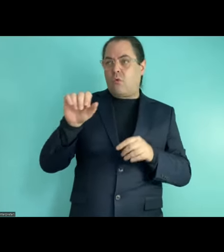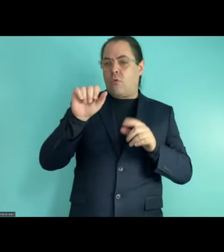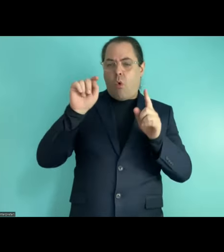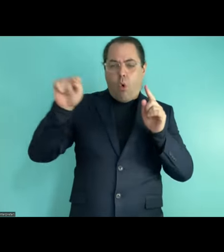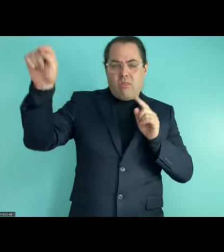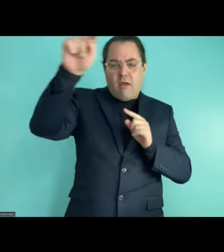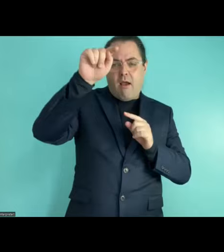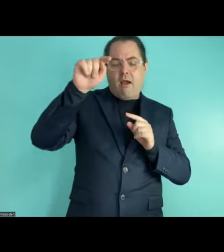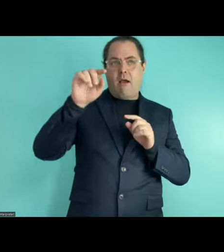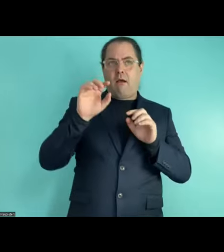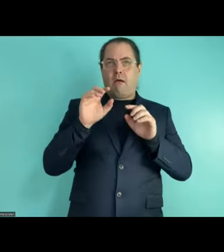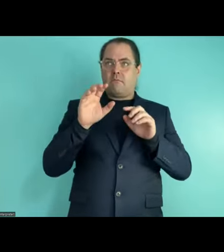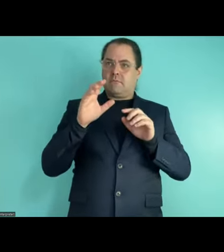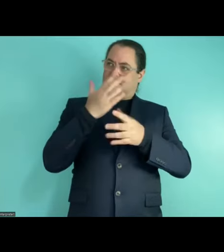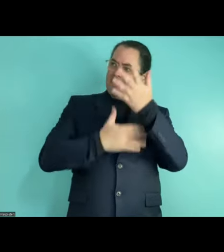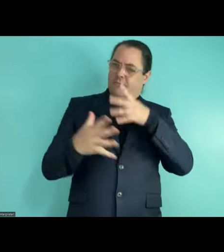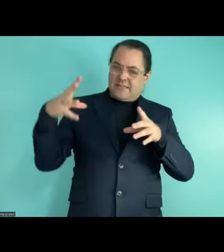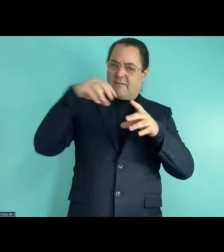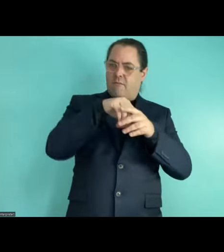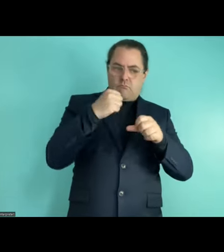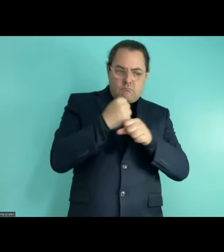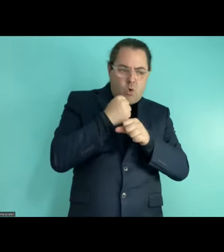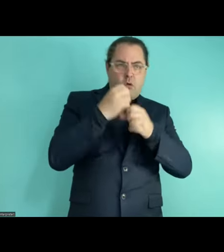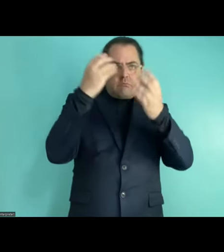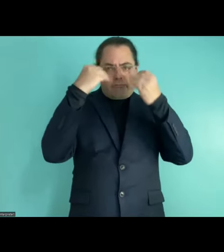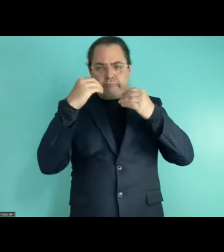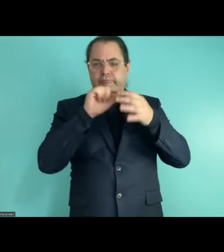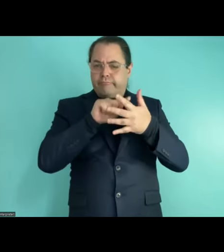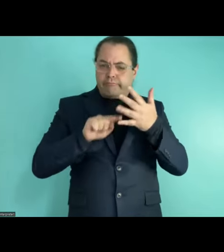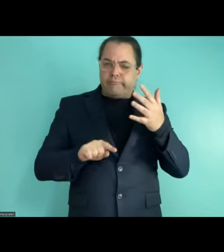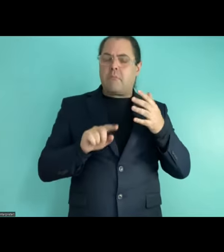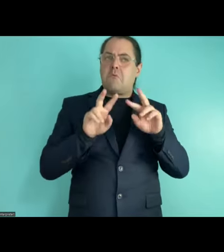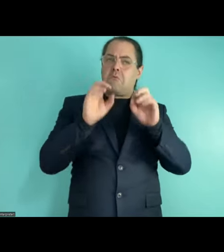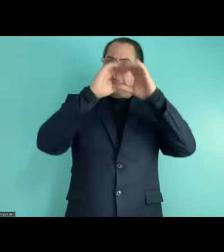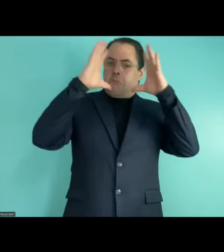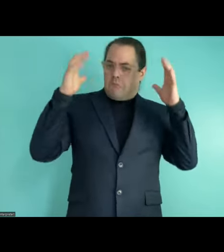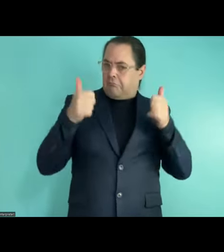of persons with disabilities. 16:55:33 I would also encourage you if you